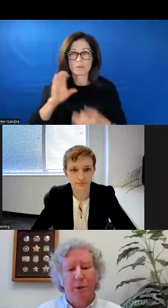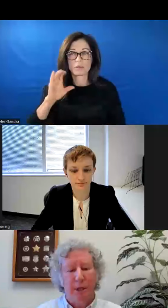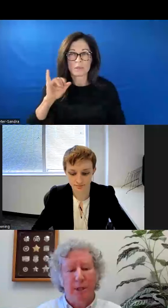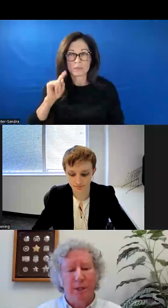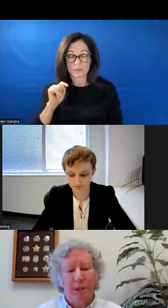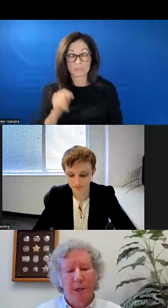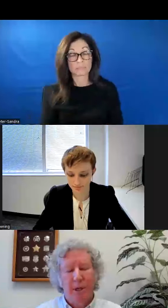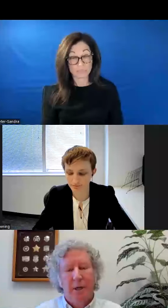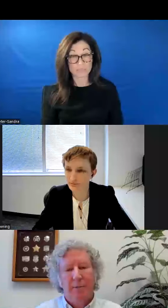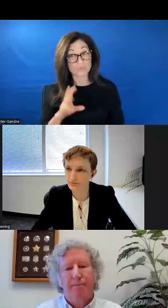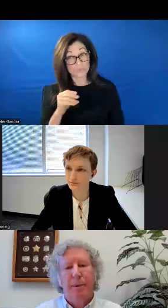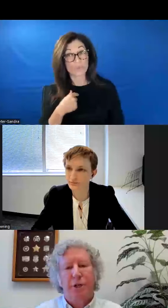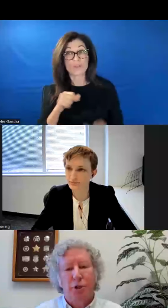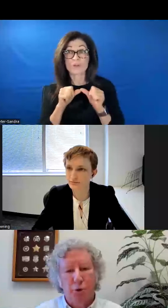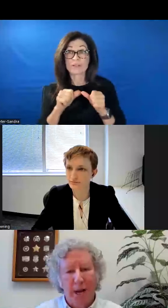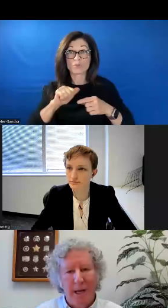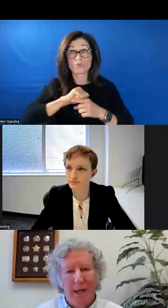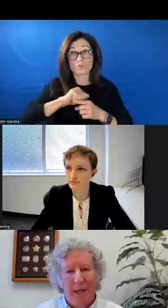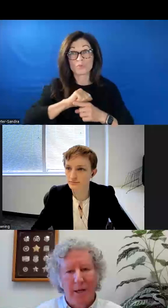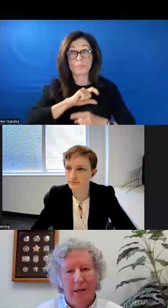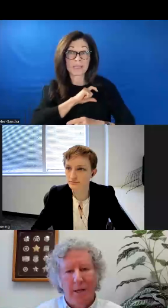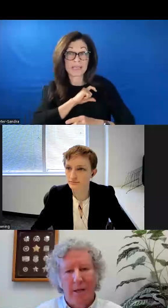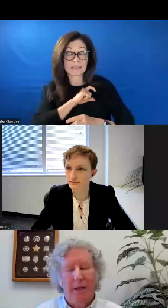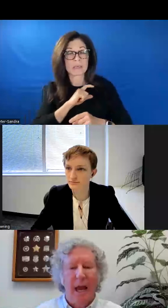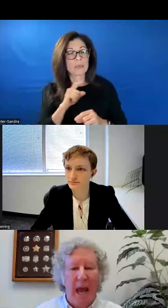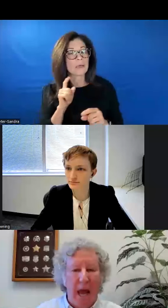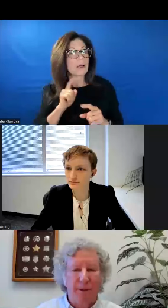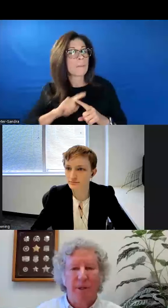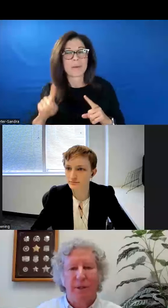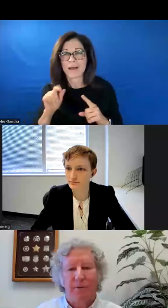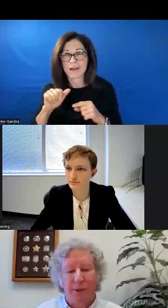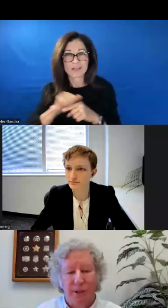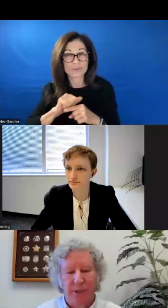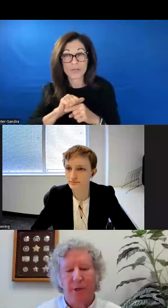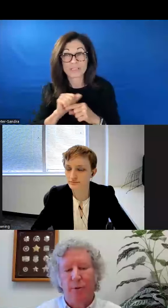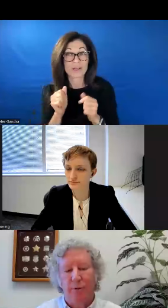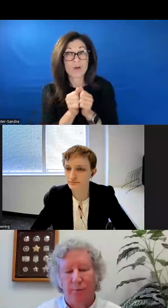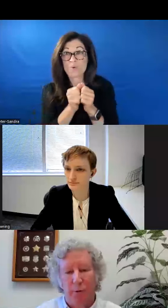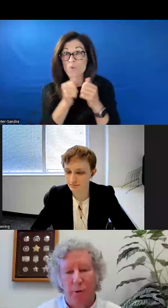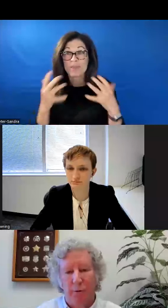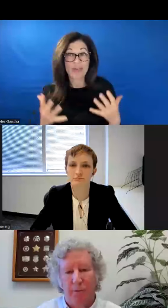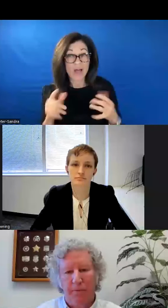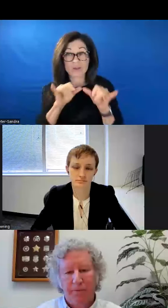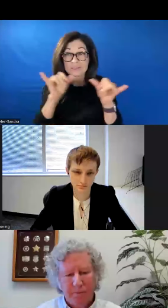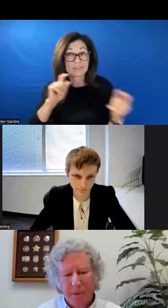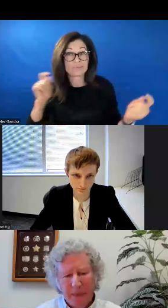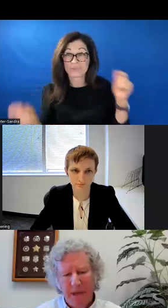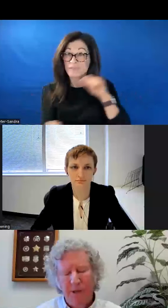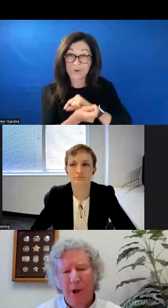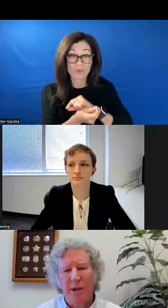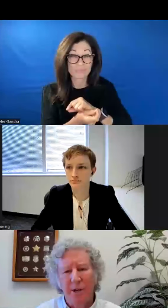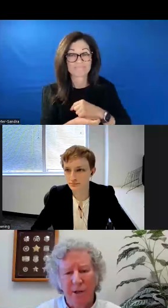POLICE, BUT TRAINING IN THE ABSENCE OF SYSTEM REFORM IS NOT